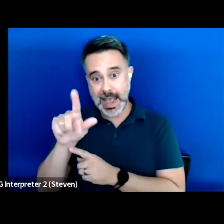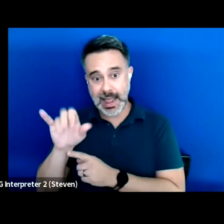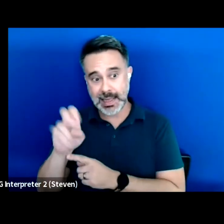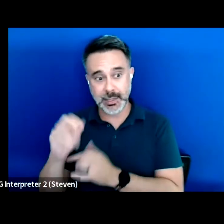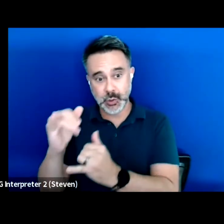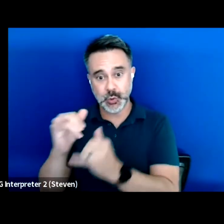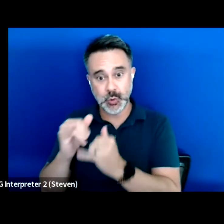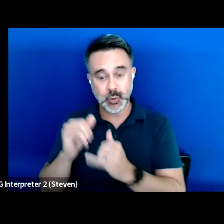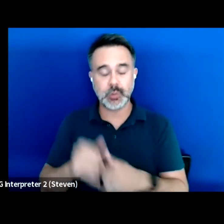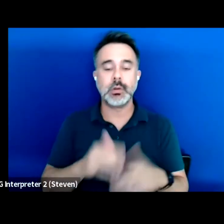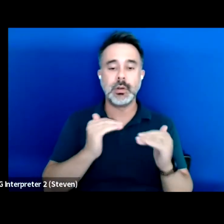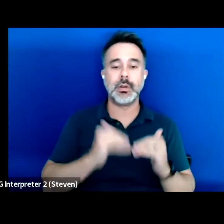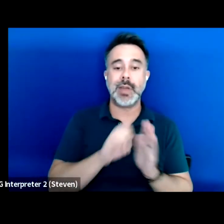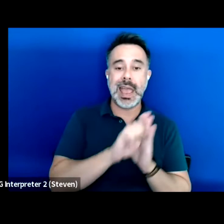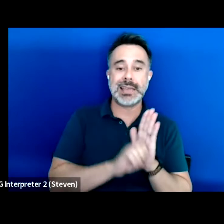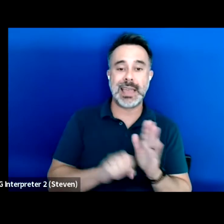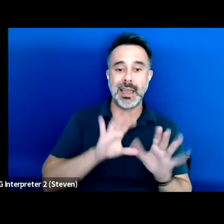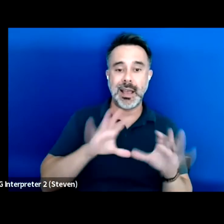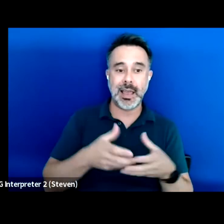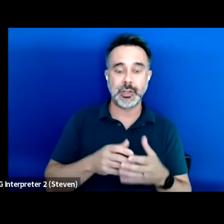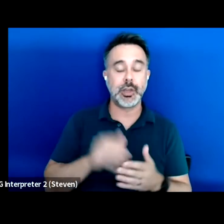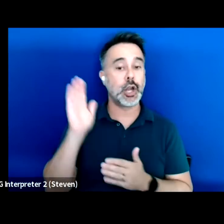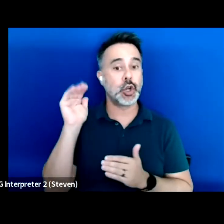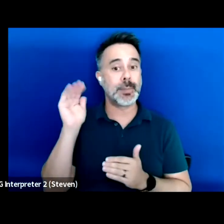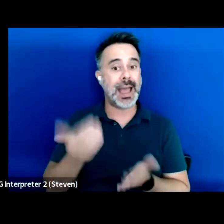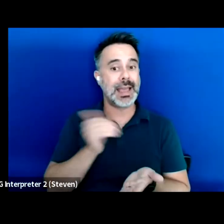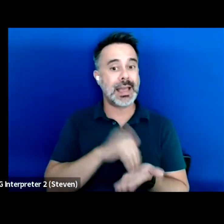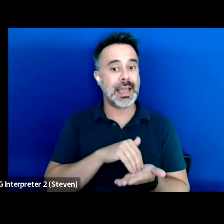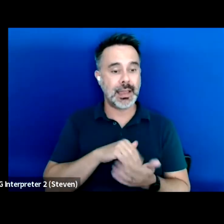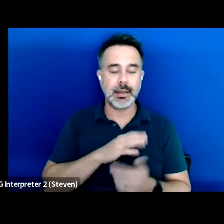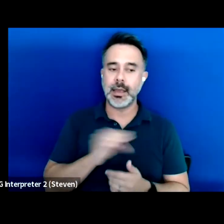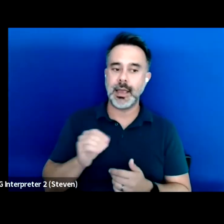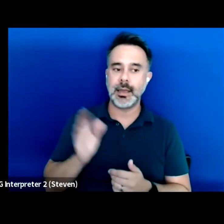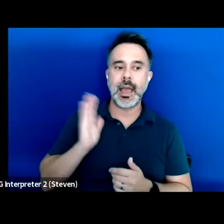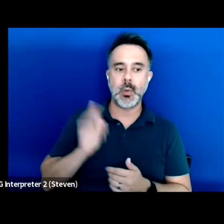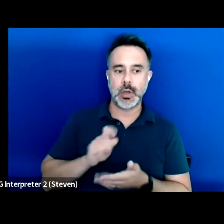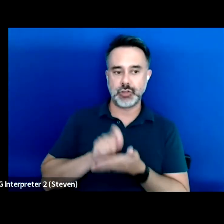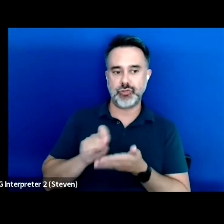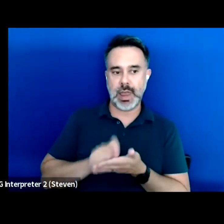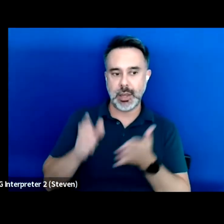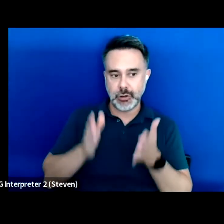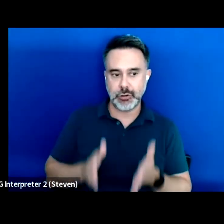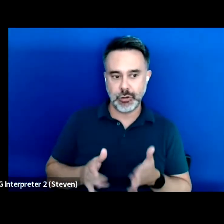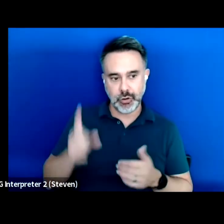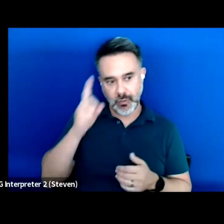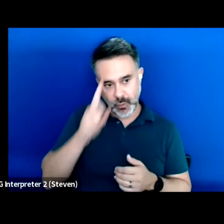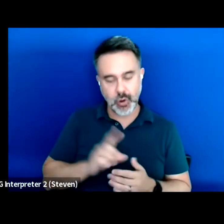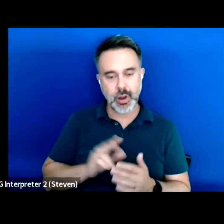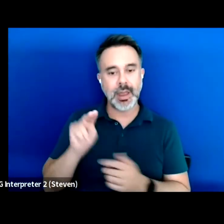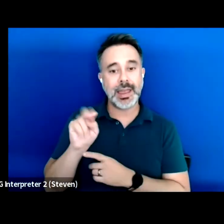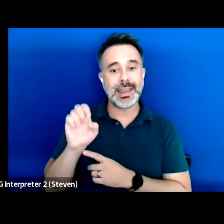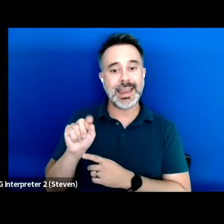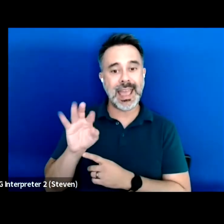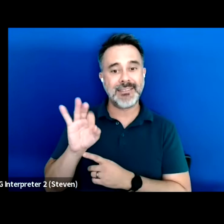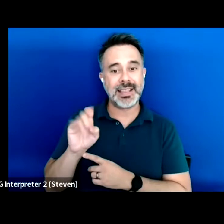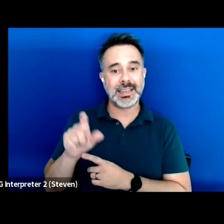on top of my black curly hair. Behind me is the bed that I lie on a lot during the day as well